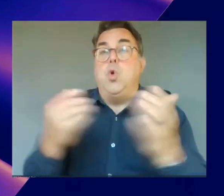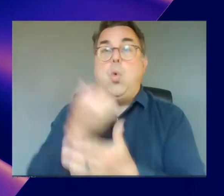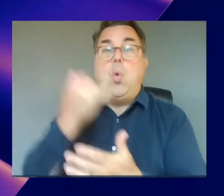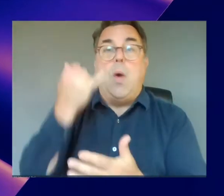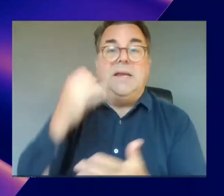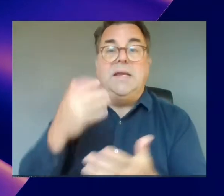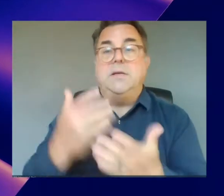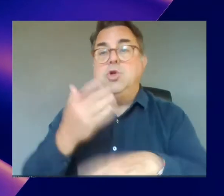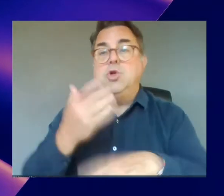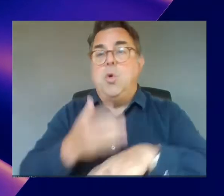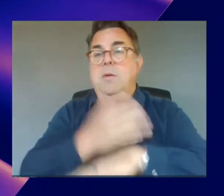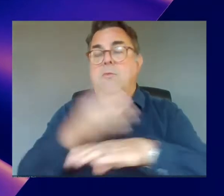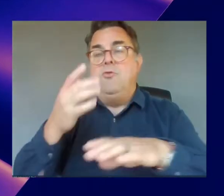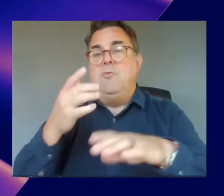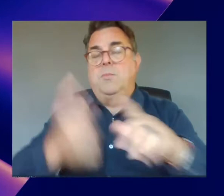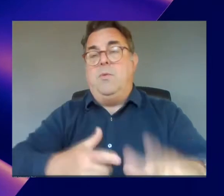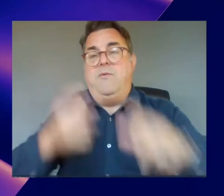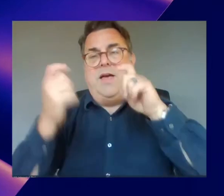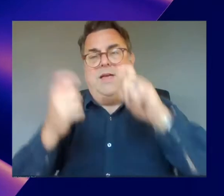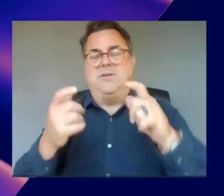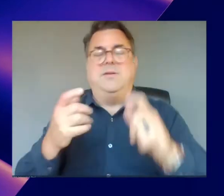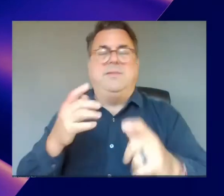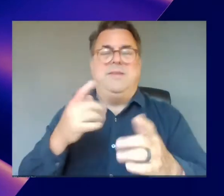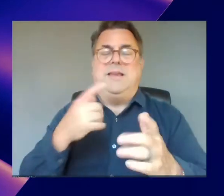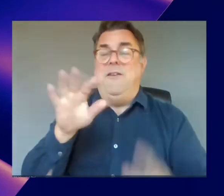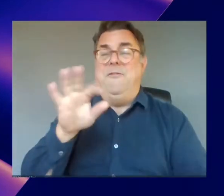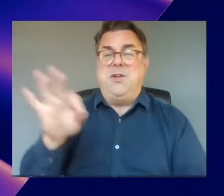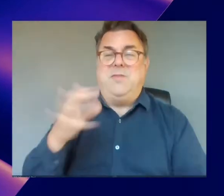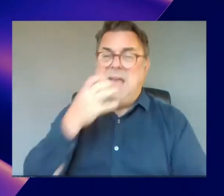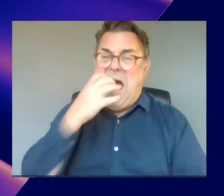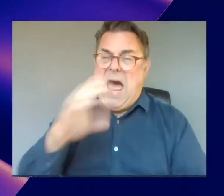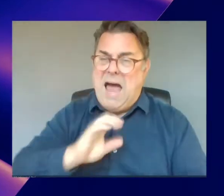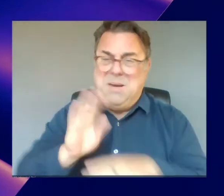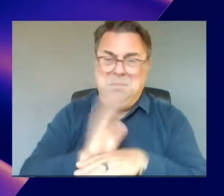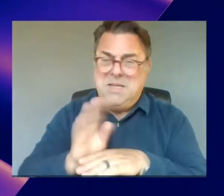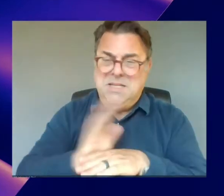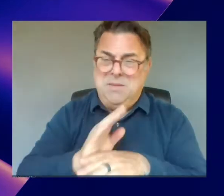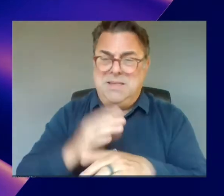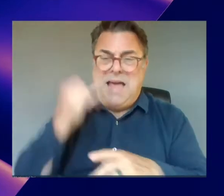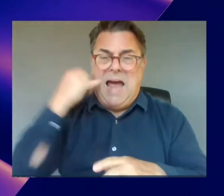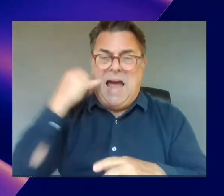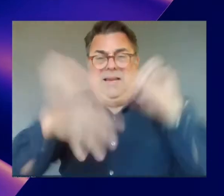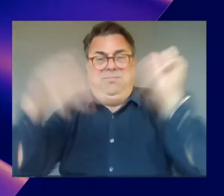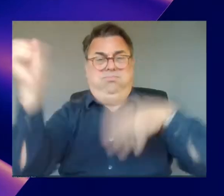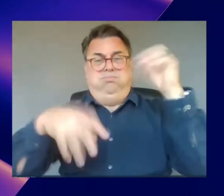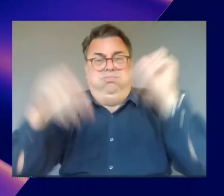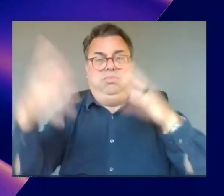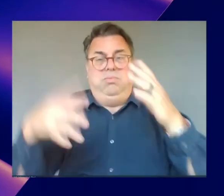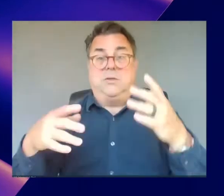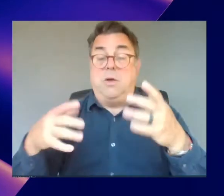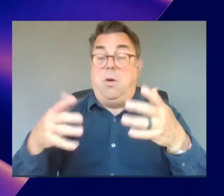It's a super hot space, Feature Flags. And so, opening the door to let our customers be able